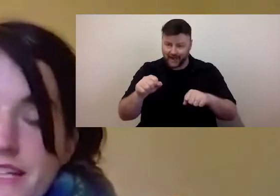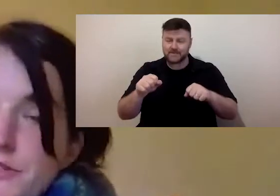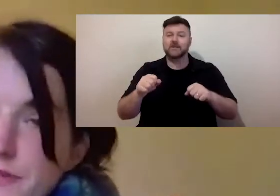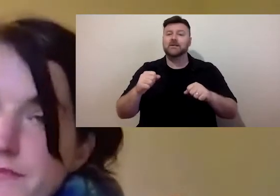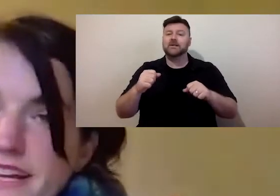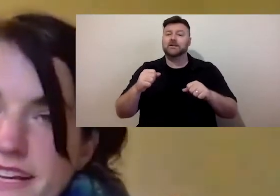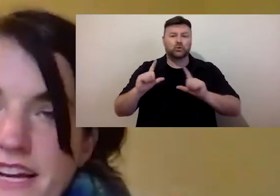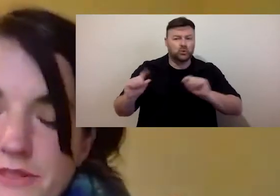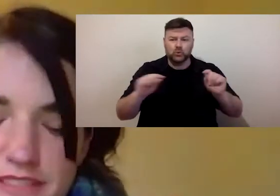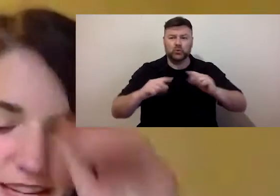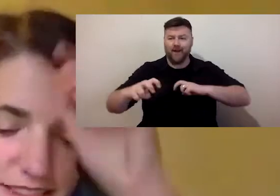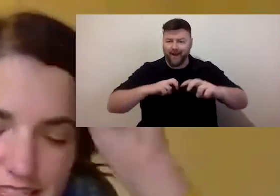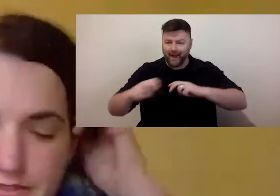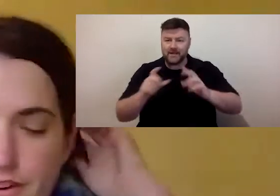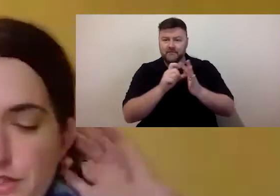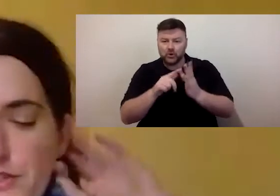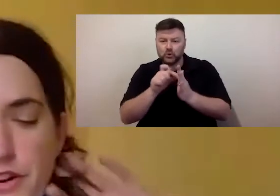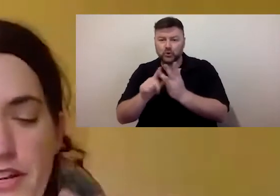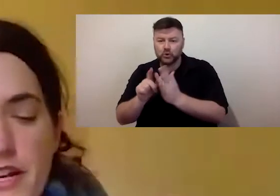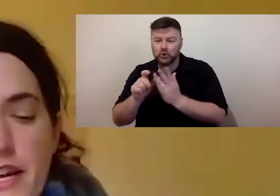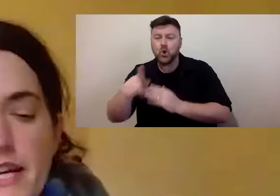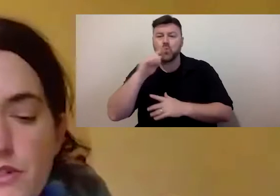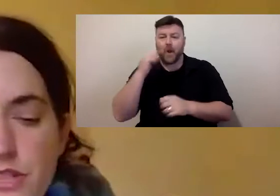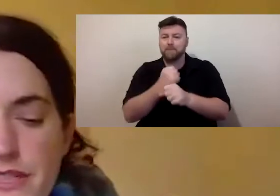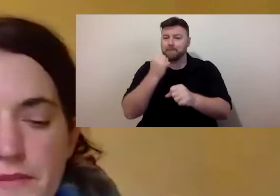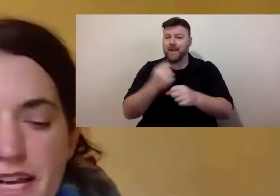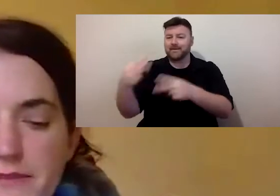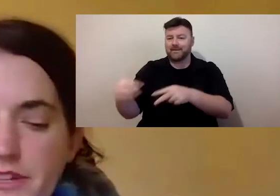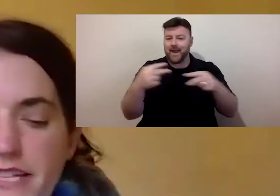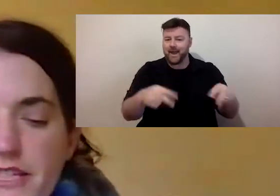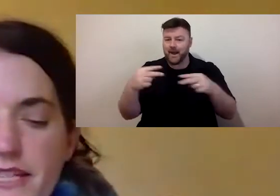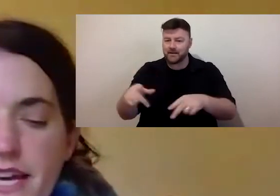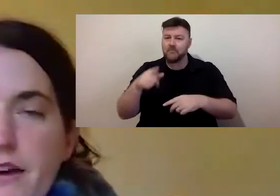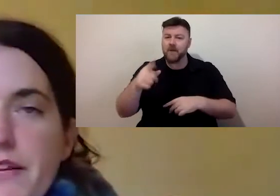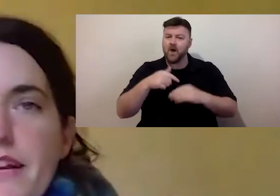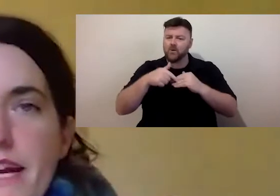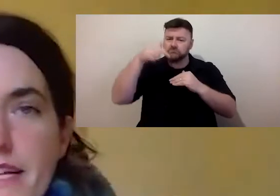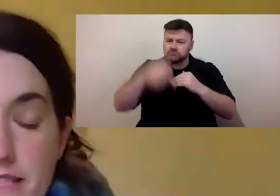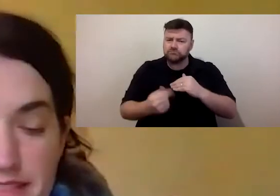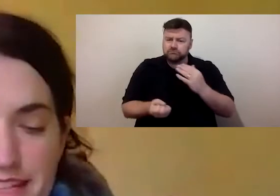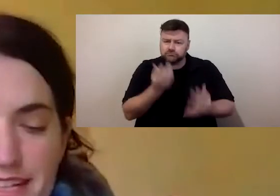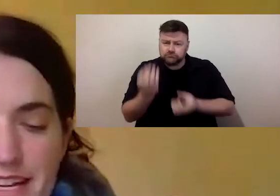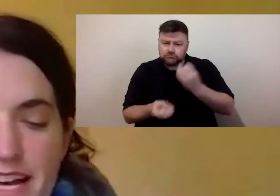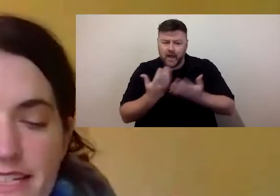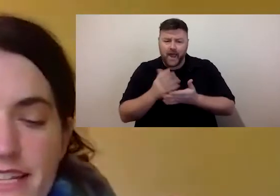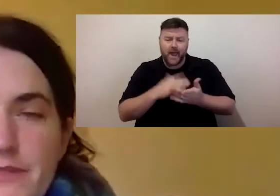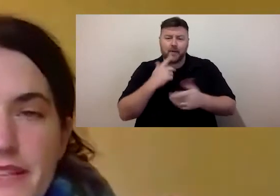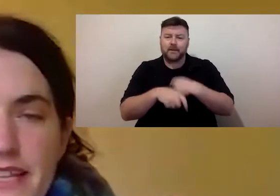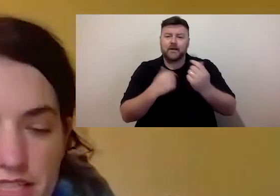and you will make an actual dance GIF on your phone, it's also a deep exploration into how we create intimacy and connect with each other